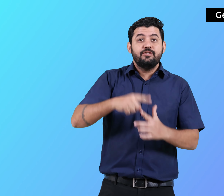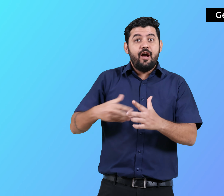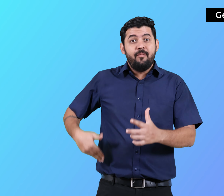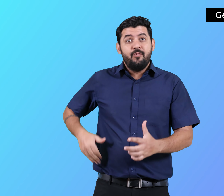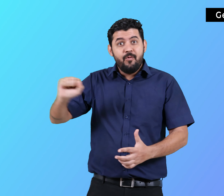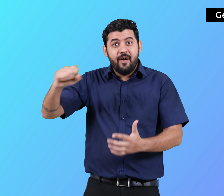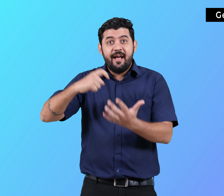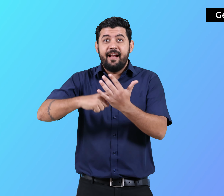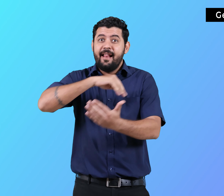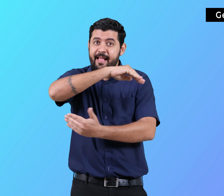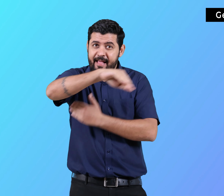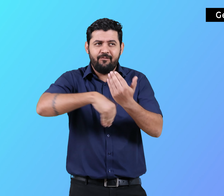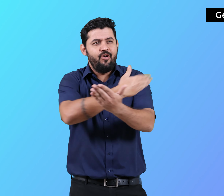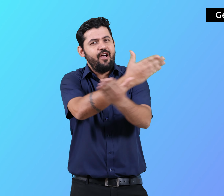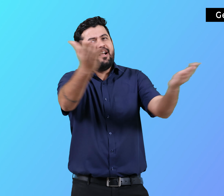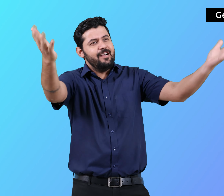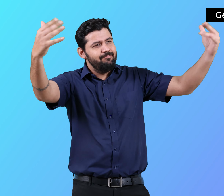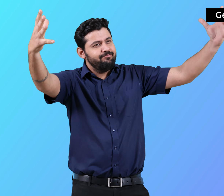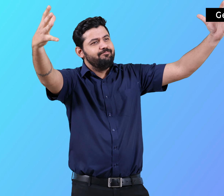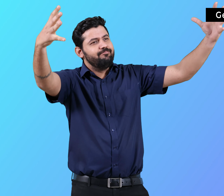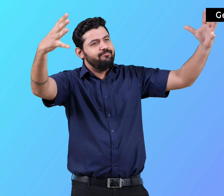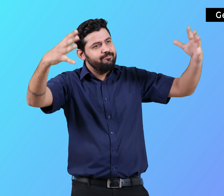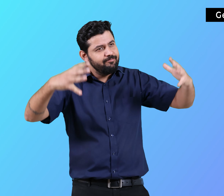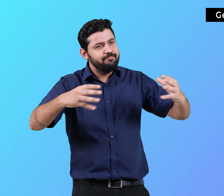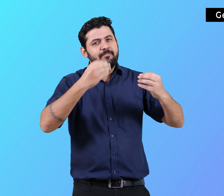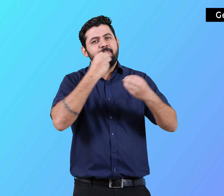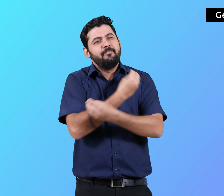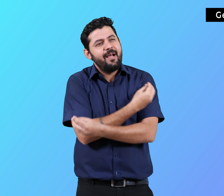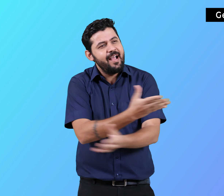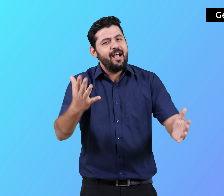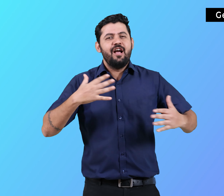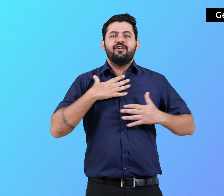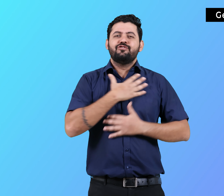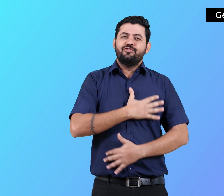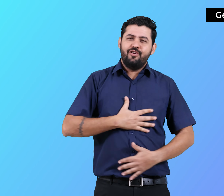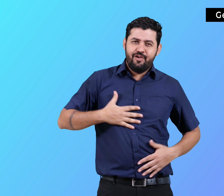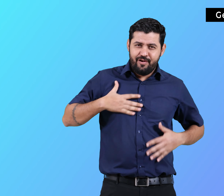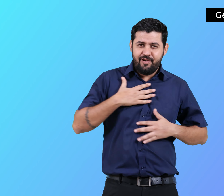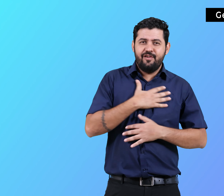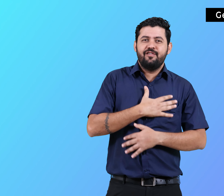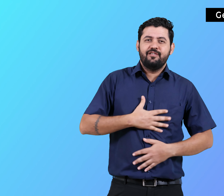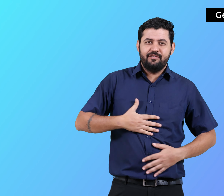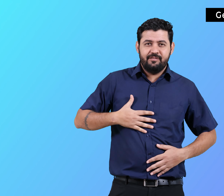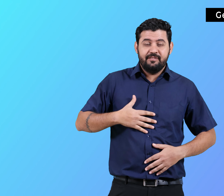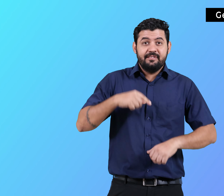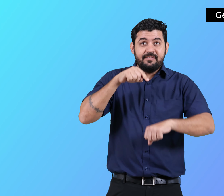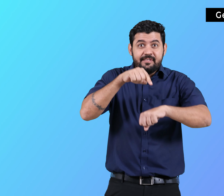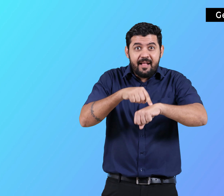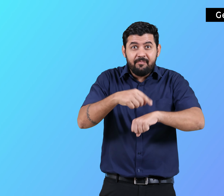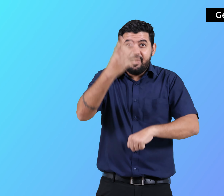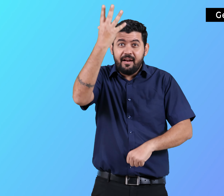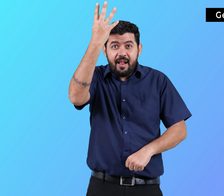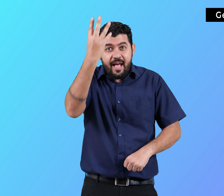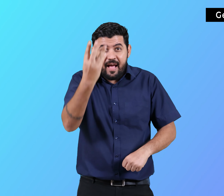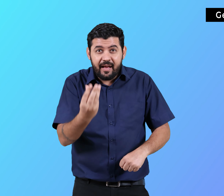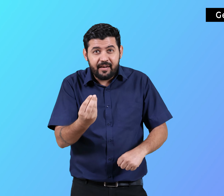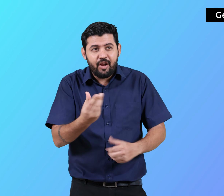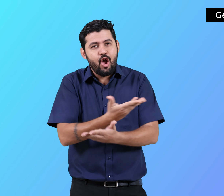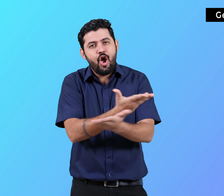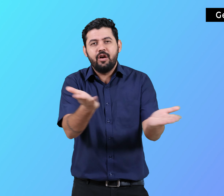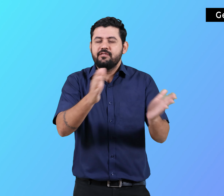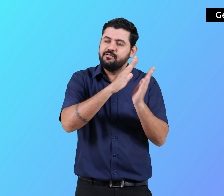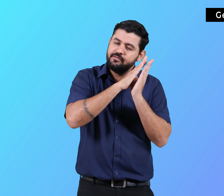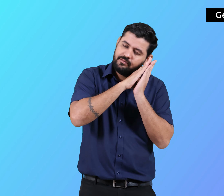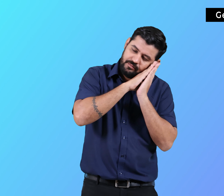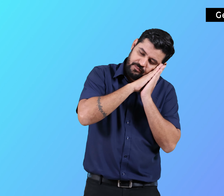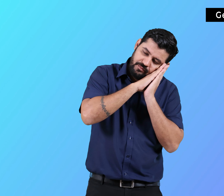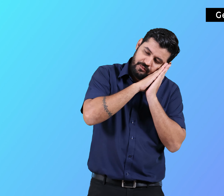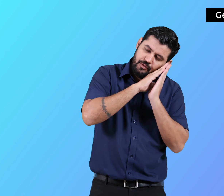And he invited all his relatives there to share in the meal. After they finished eating, they spent the night on the mountain.